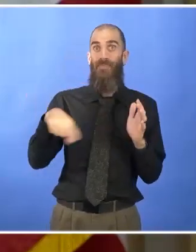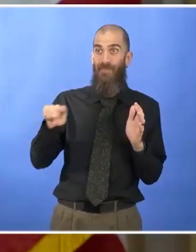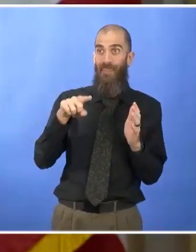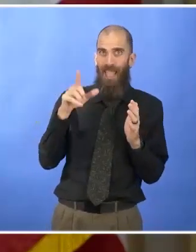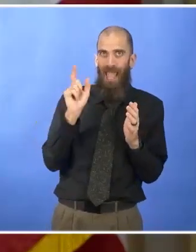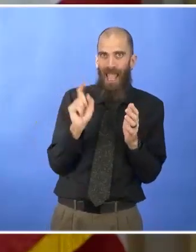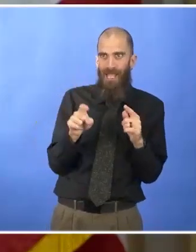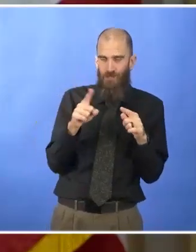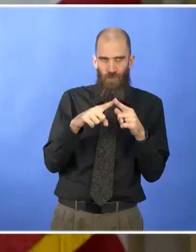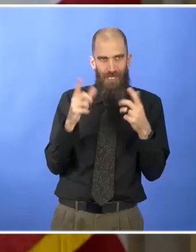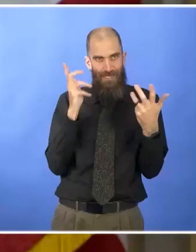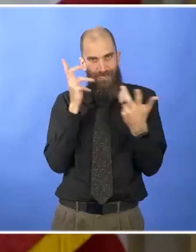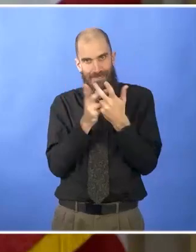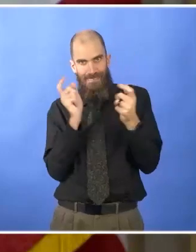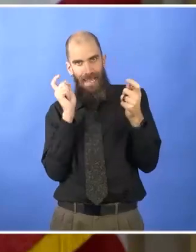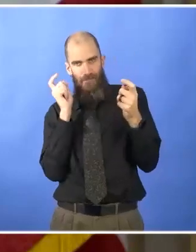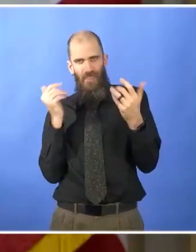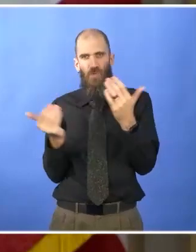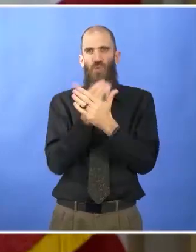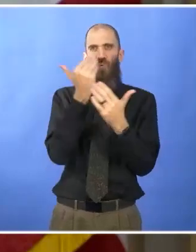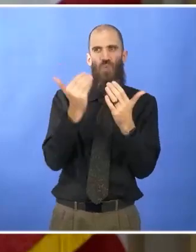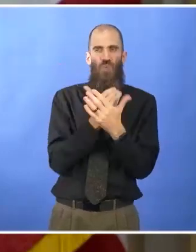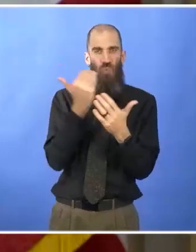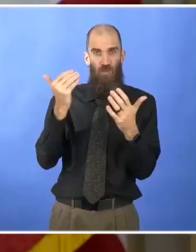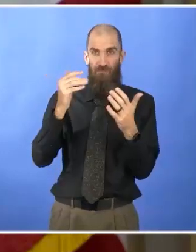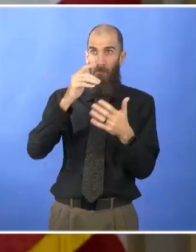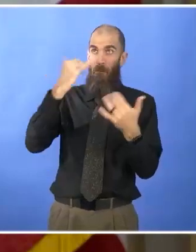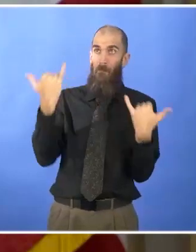THROUGH THESE TRANSITIONS, SOME OF OUR BROADCAST TELEVISION